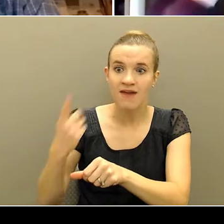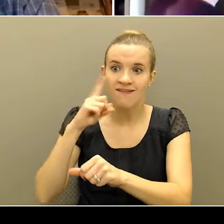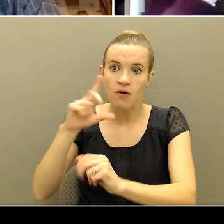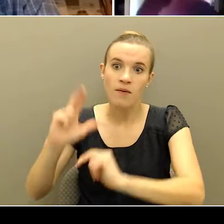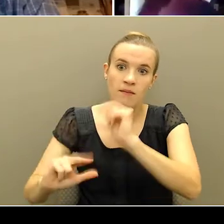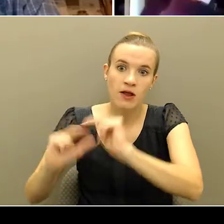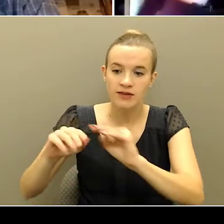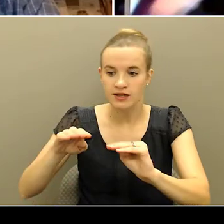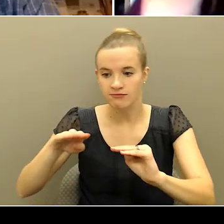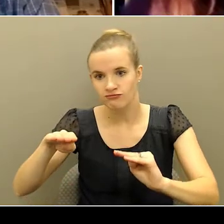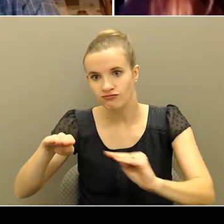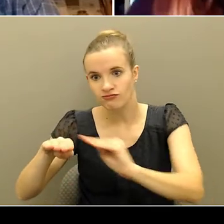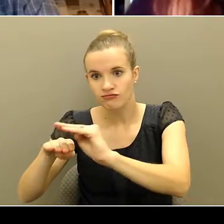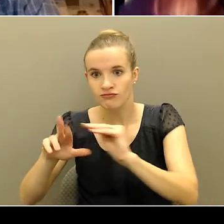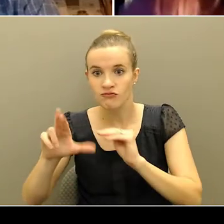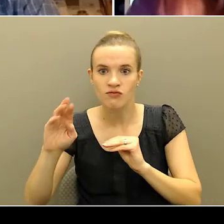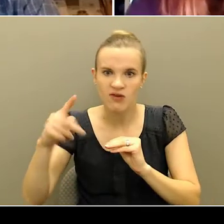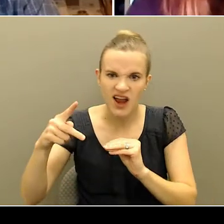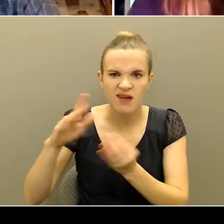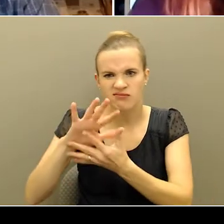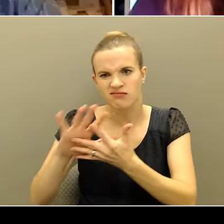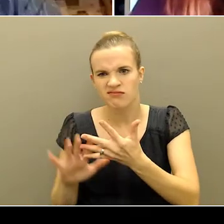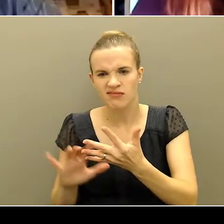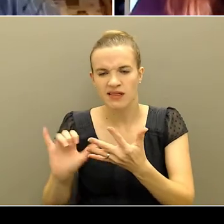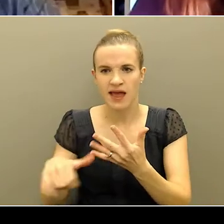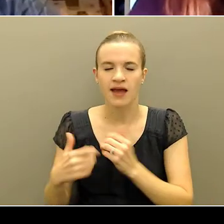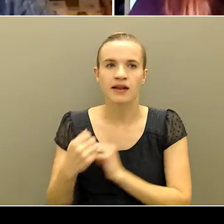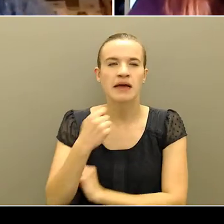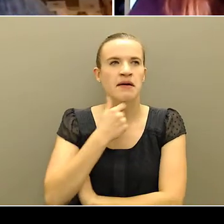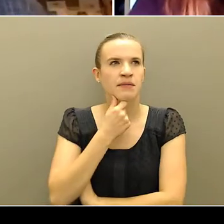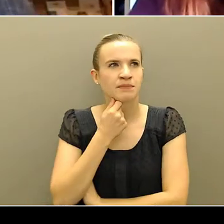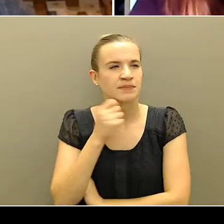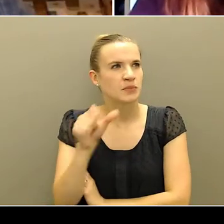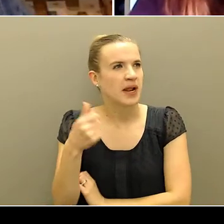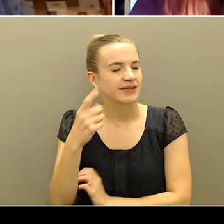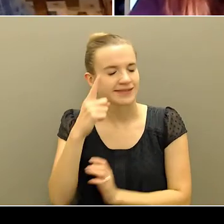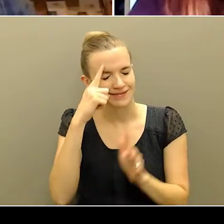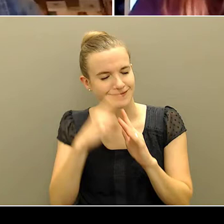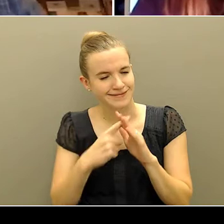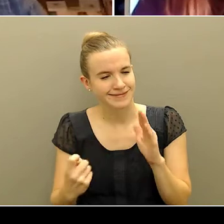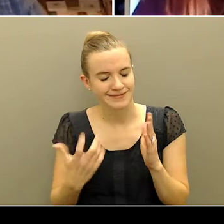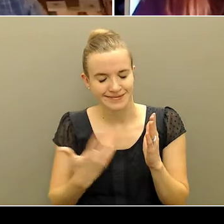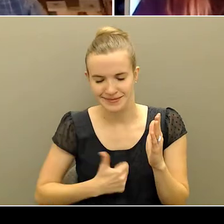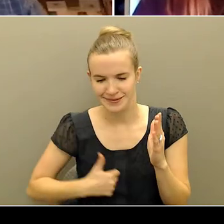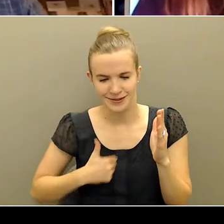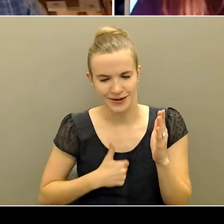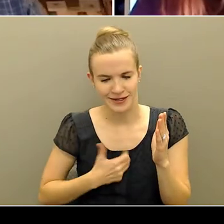my head. Erik: It's okay. Ashley: So and then, um, so inclusion. I mean, like,